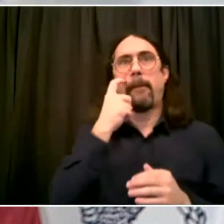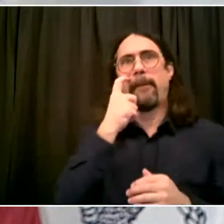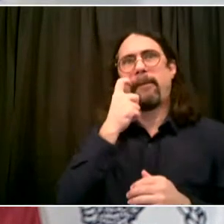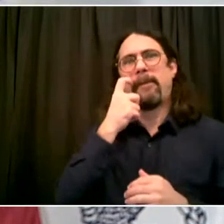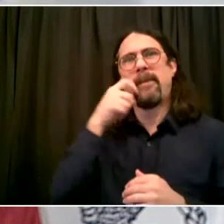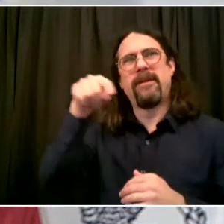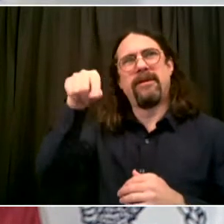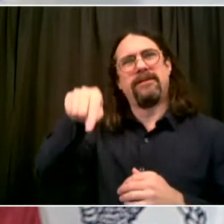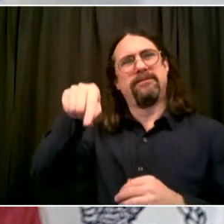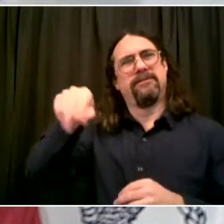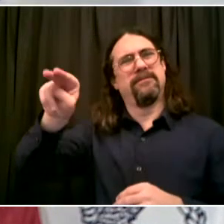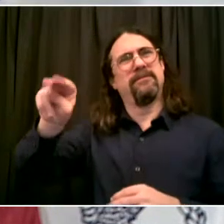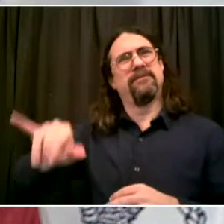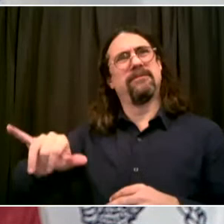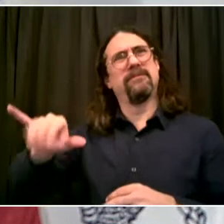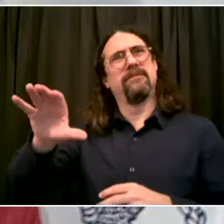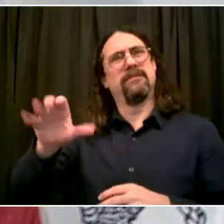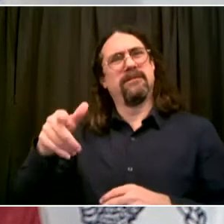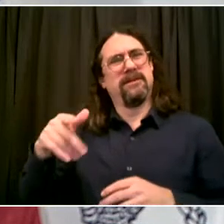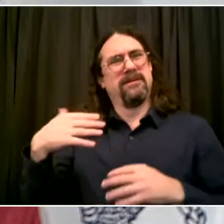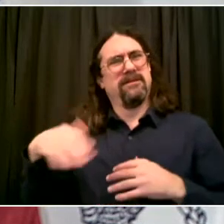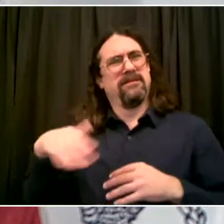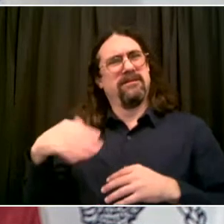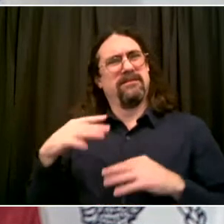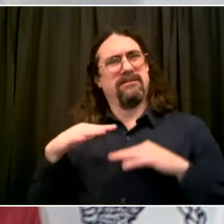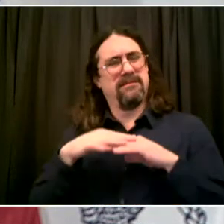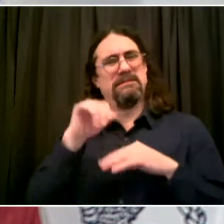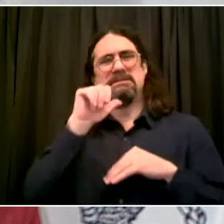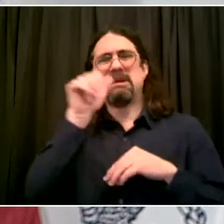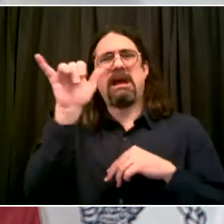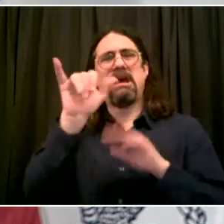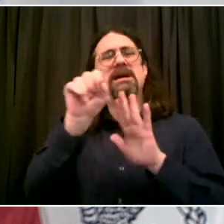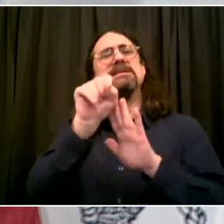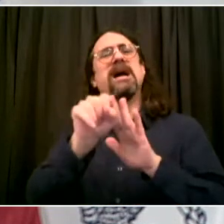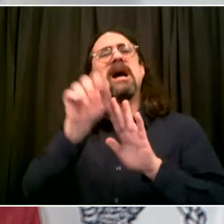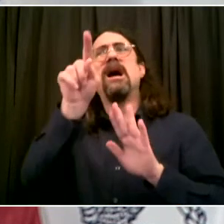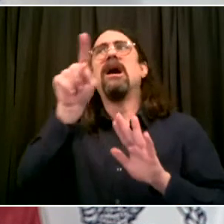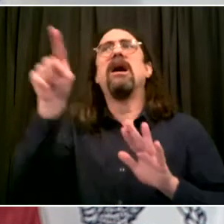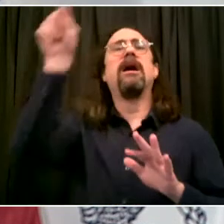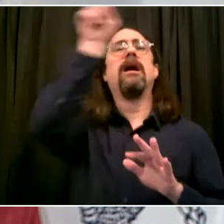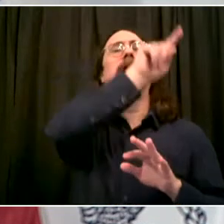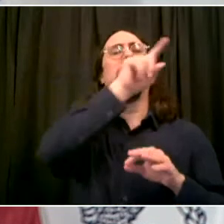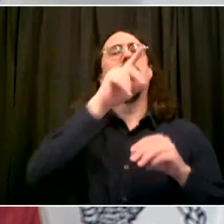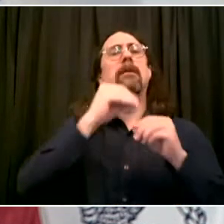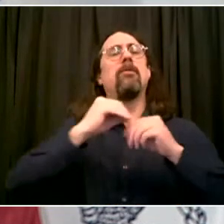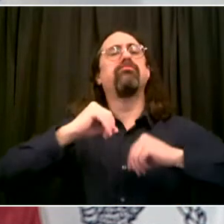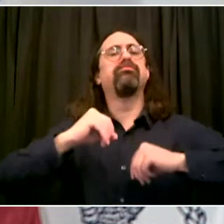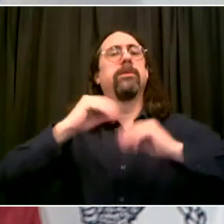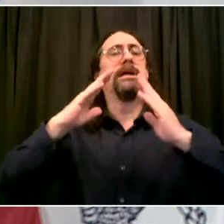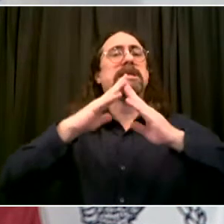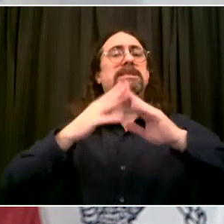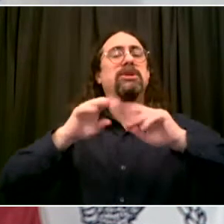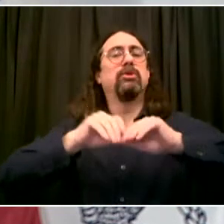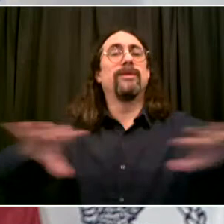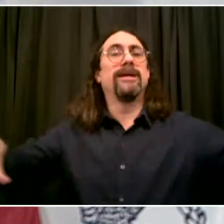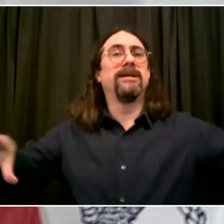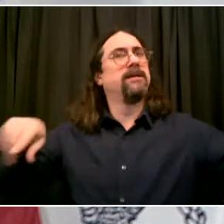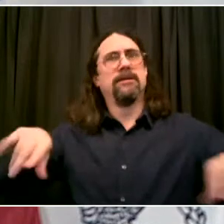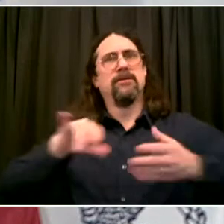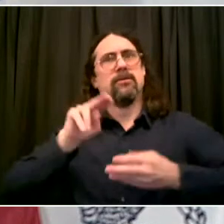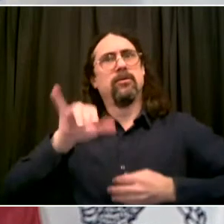ARE OVERCOMING